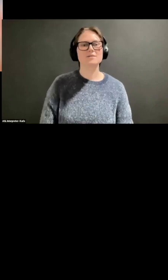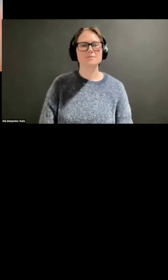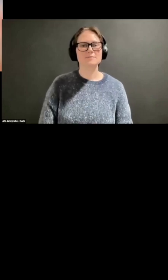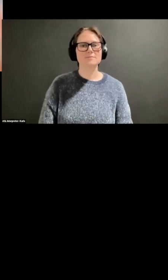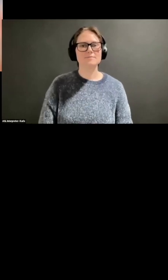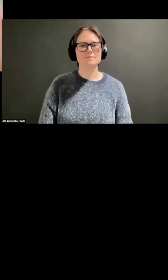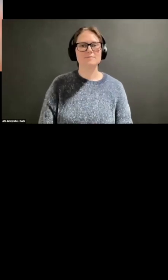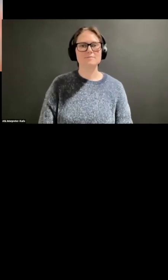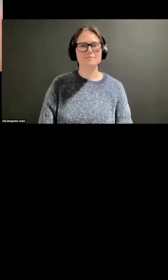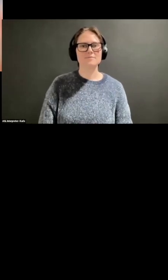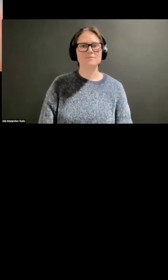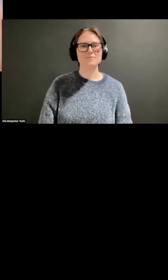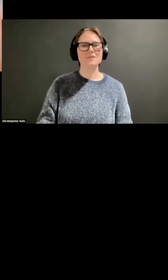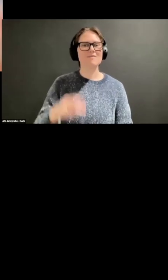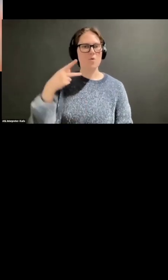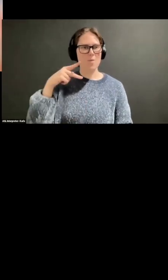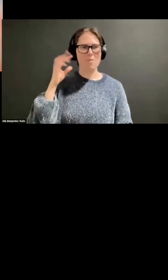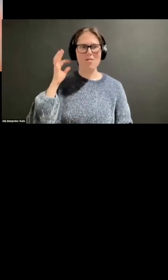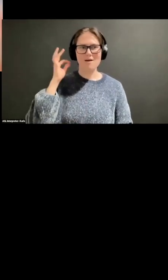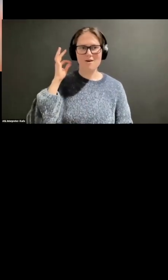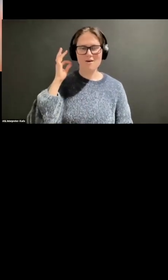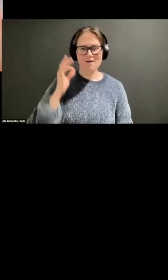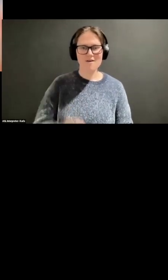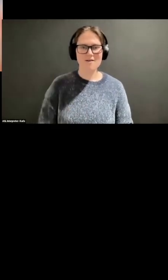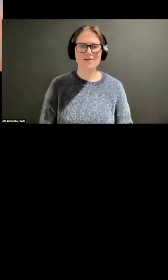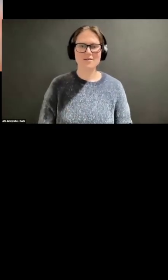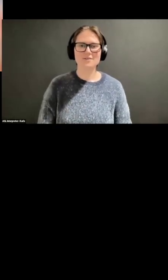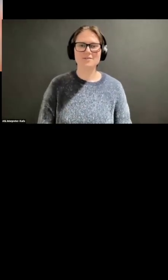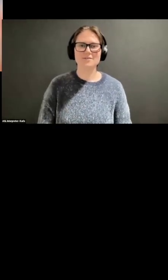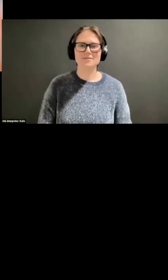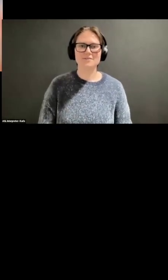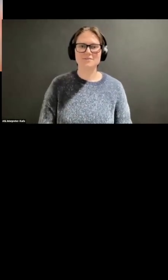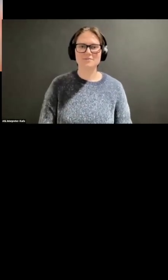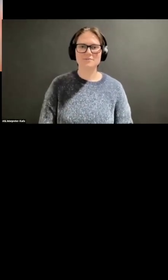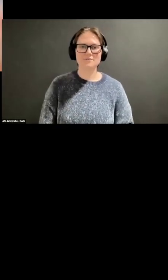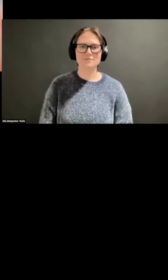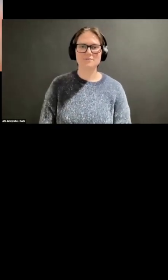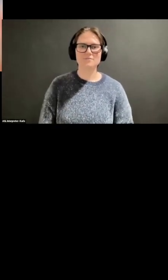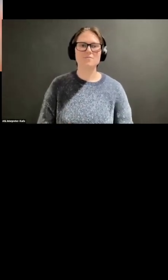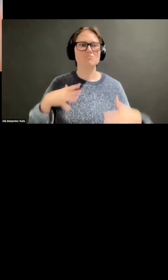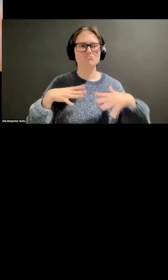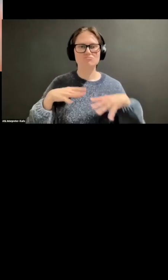uh purple hair and I am wearing a kind of teal blue dress